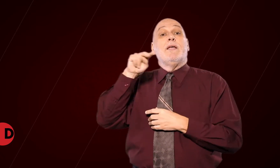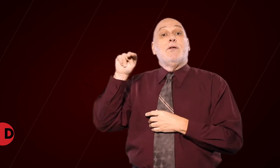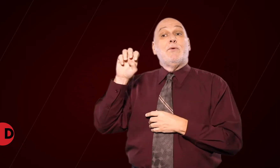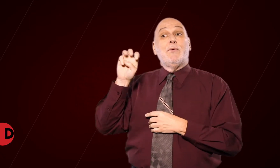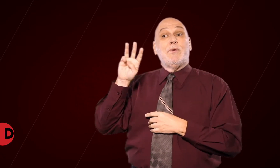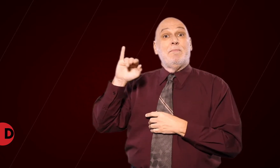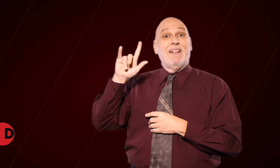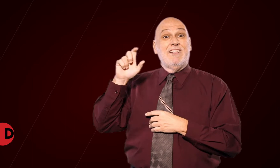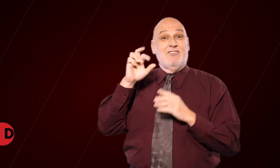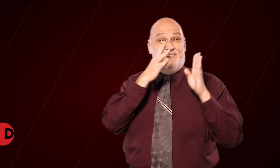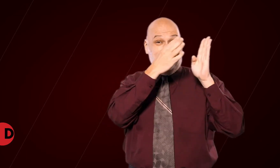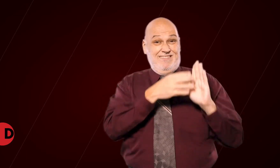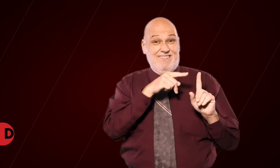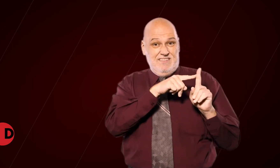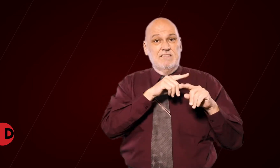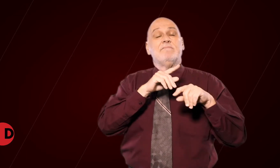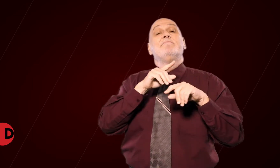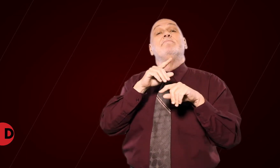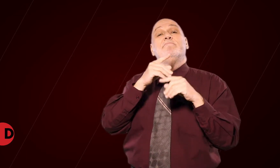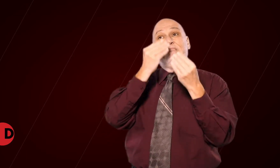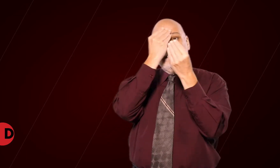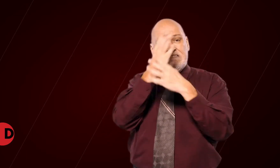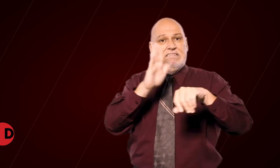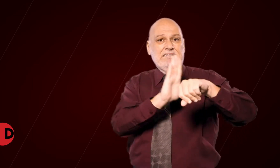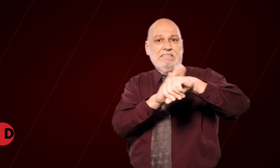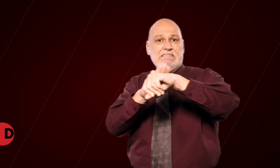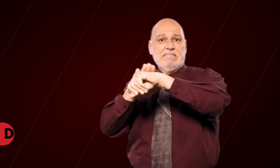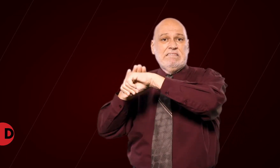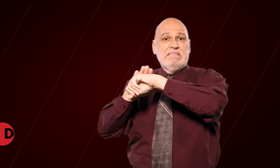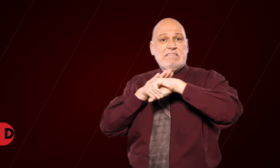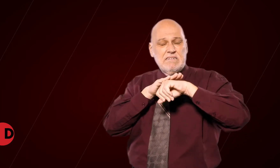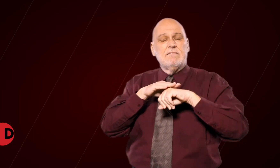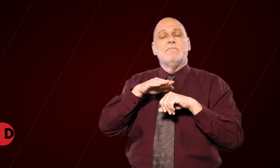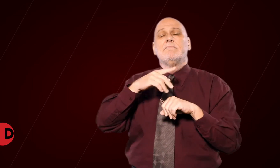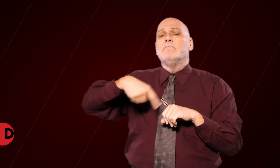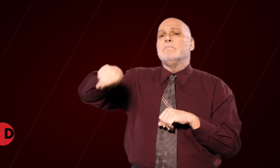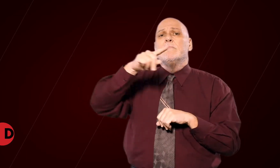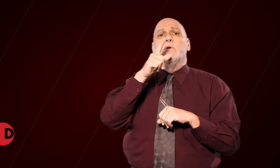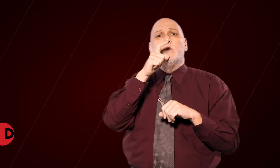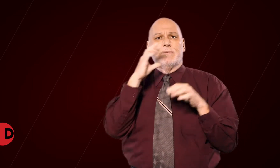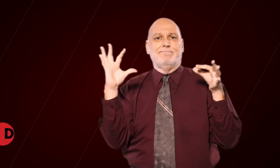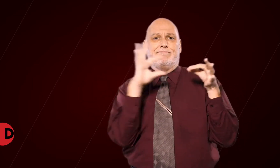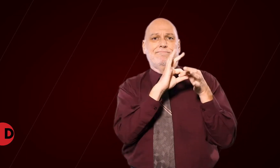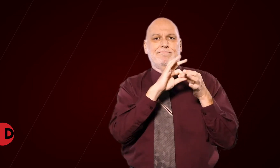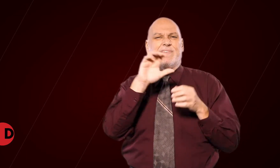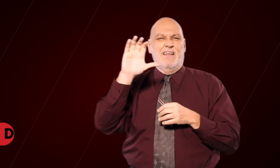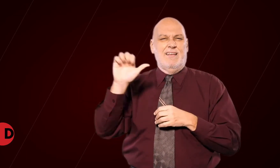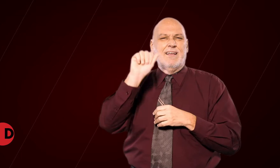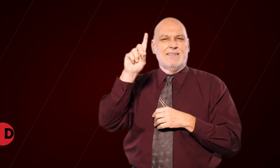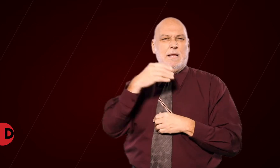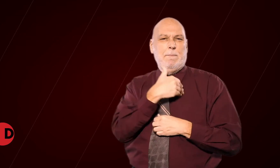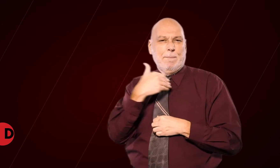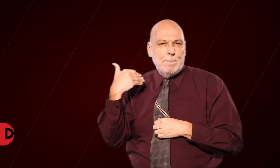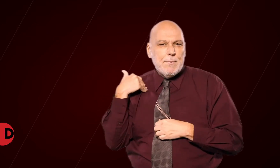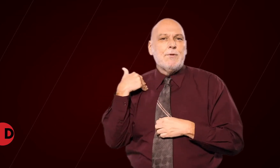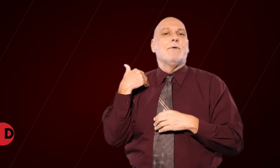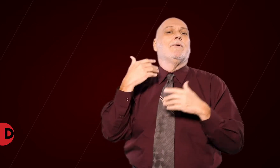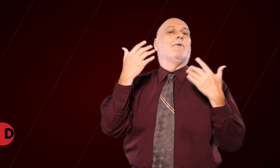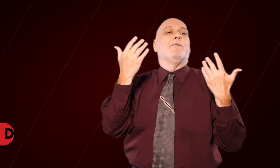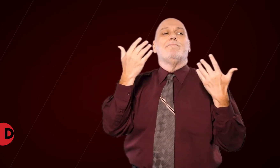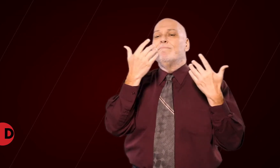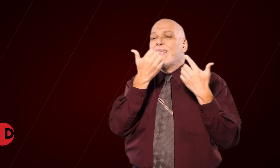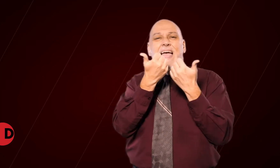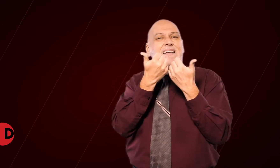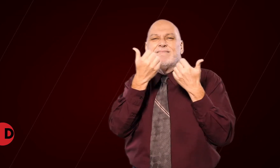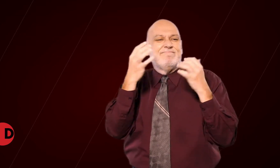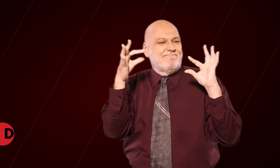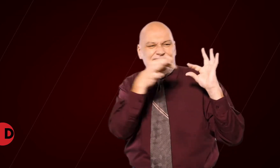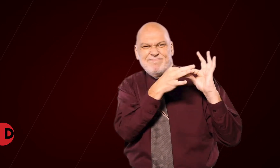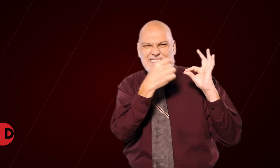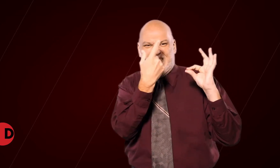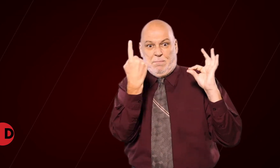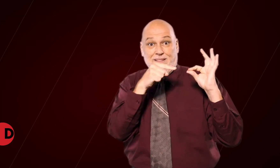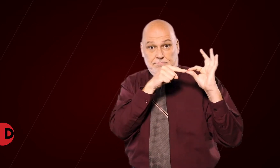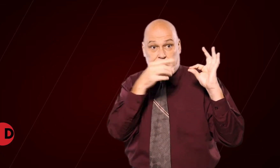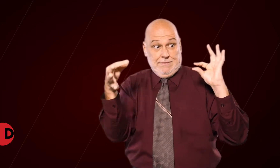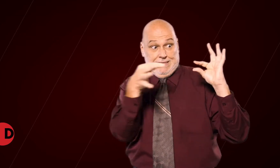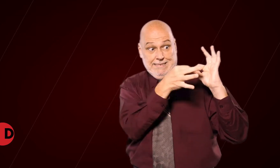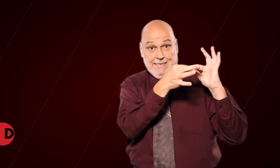Newmiller advises current or past CAD members to monitor their